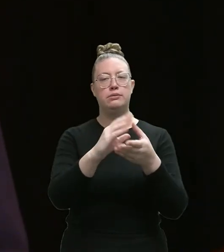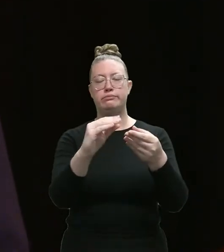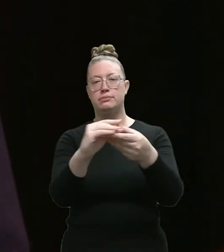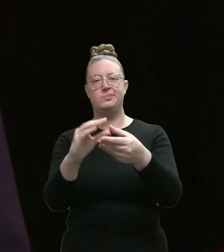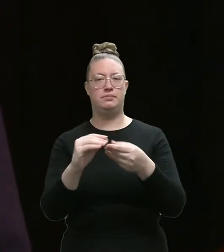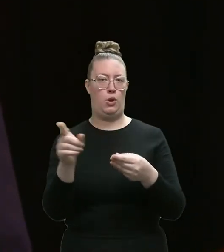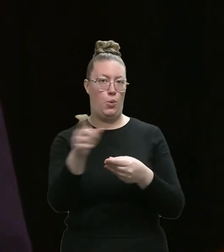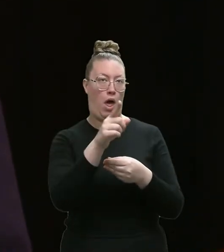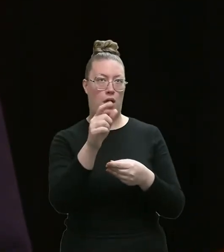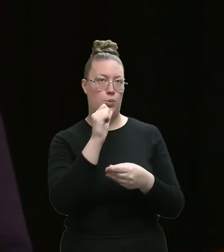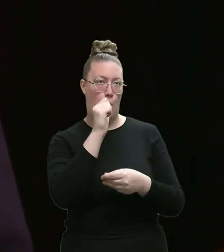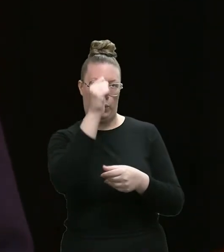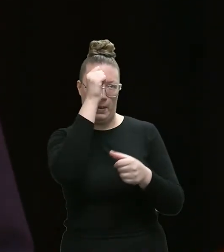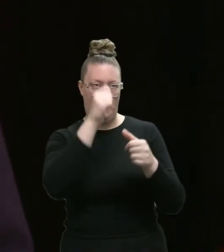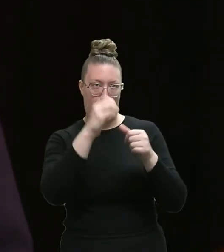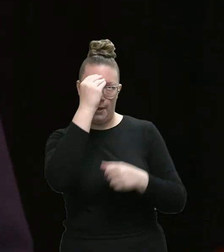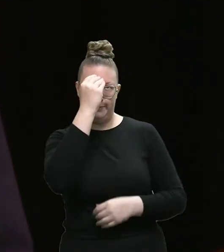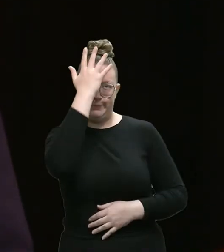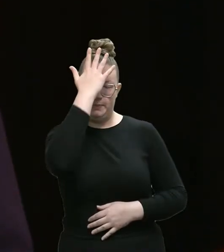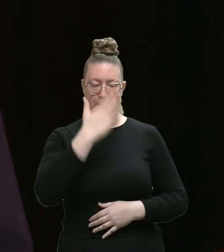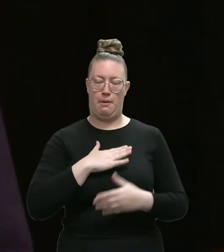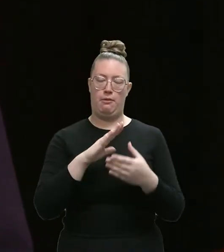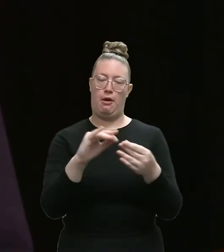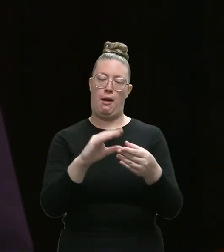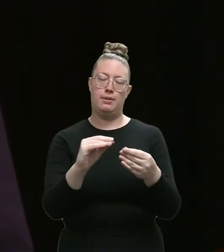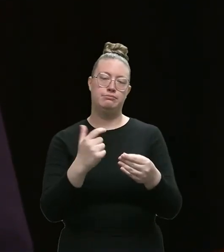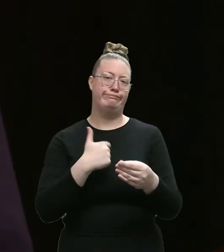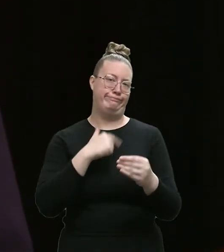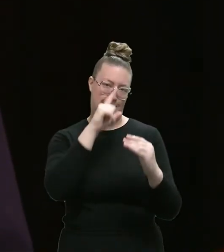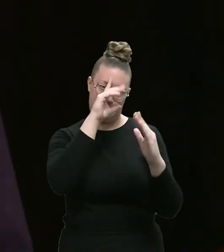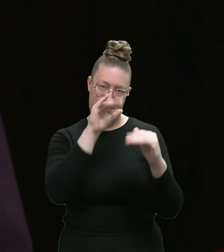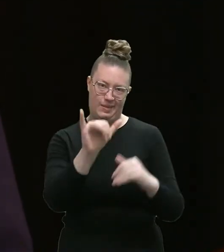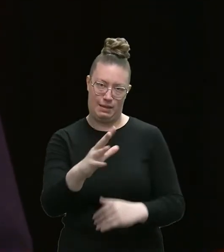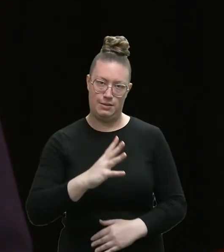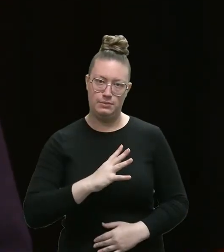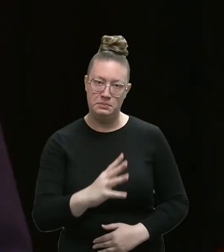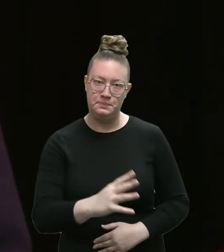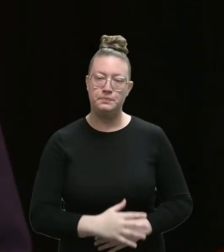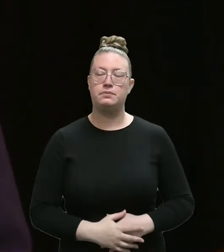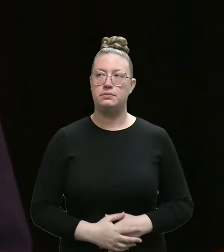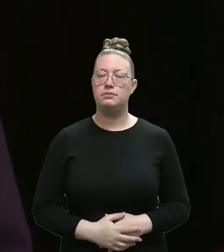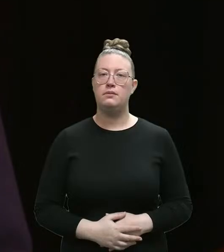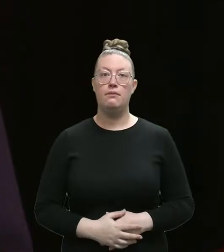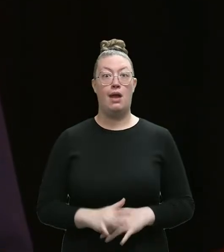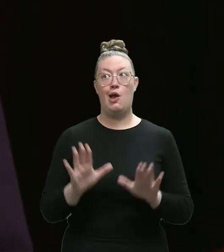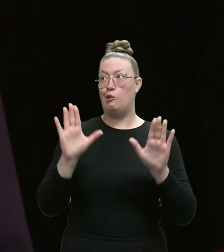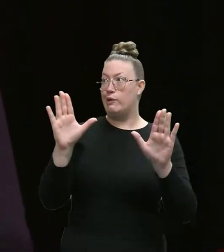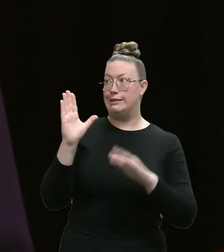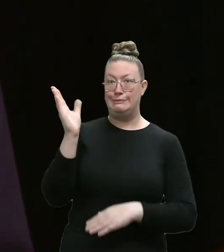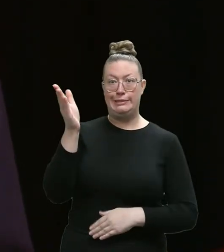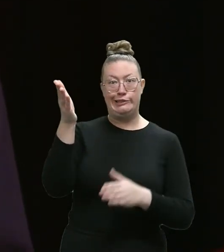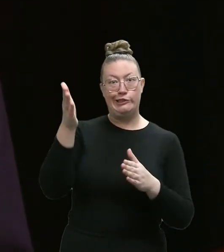Next, member of the board trustee,